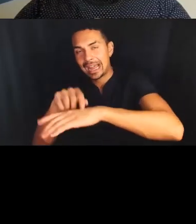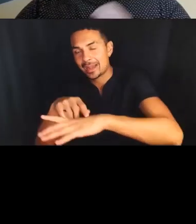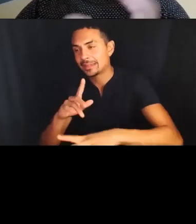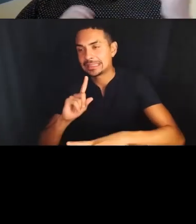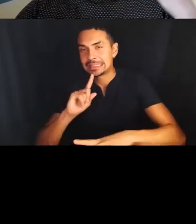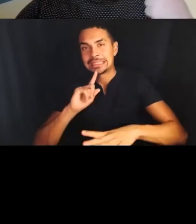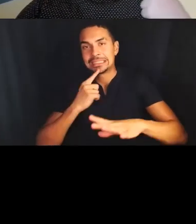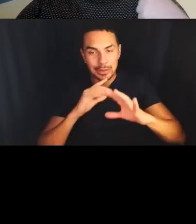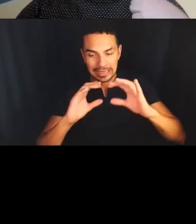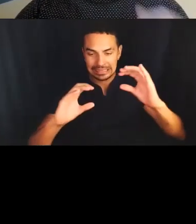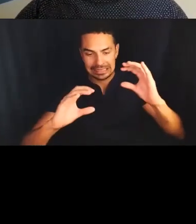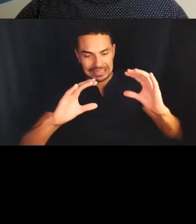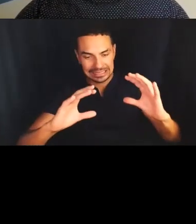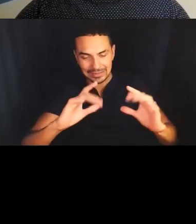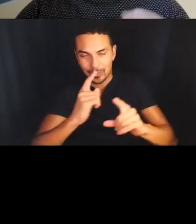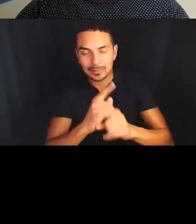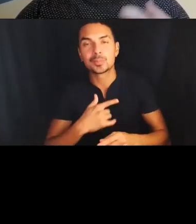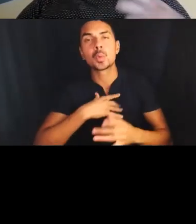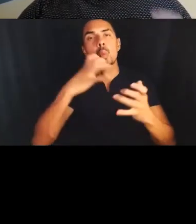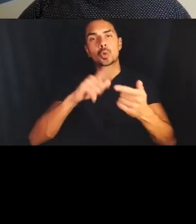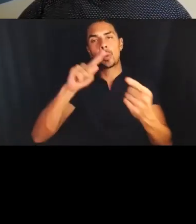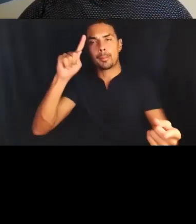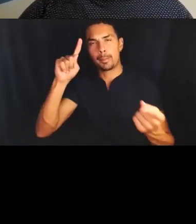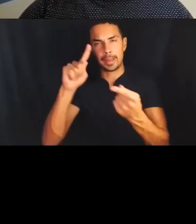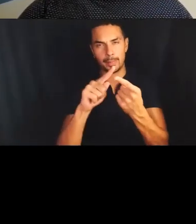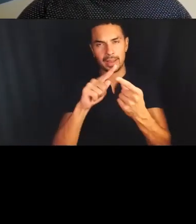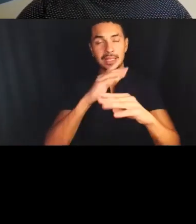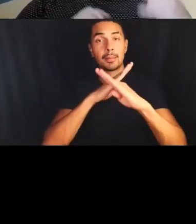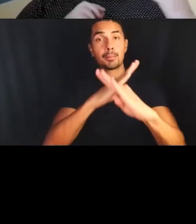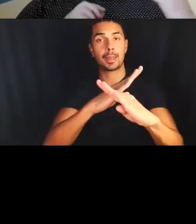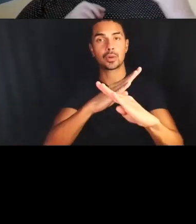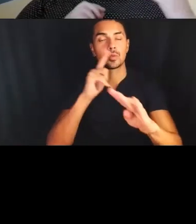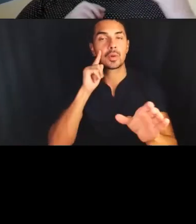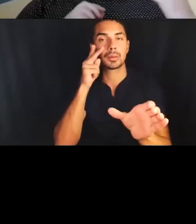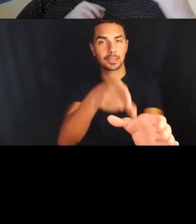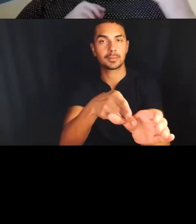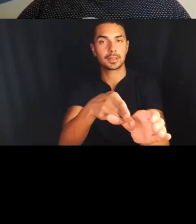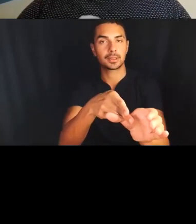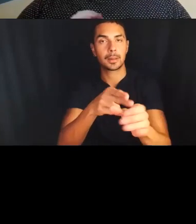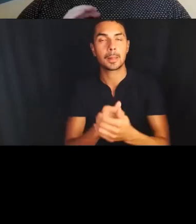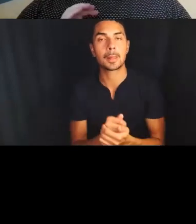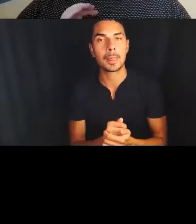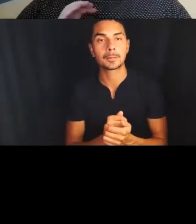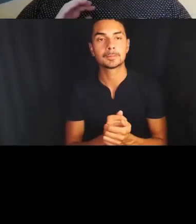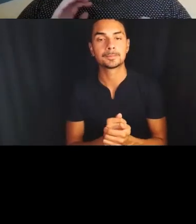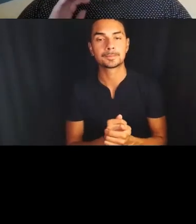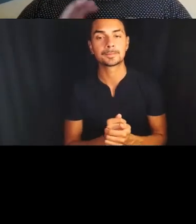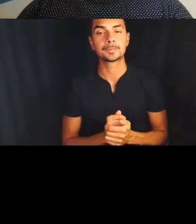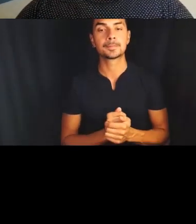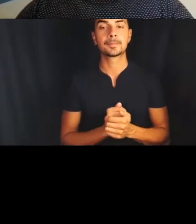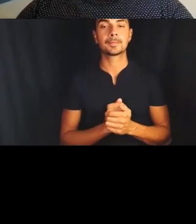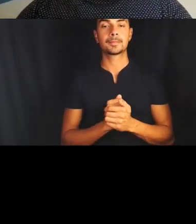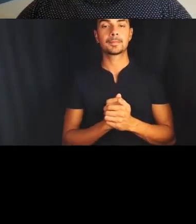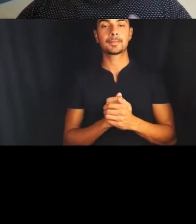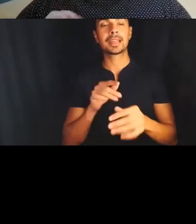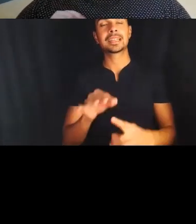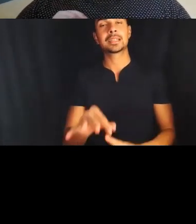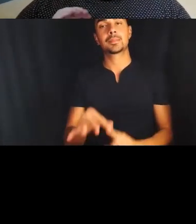So we wanted to minimize barriers to participation as possible for trans community members